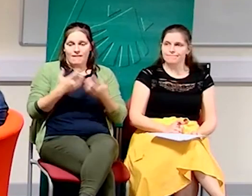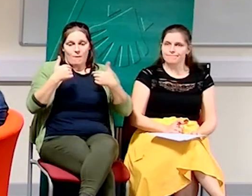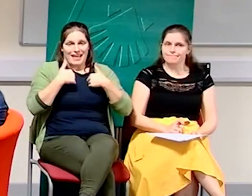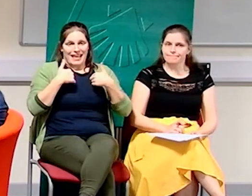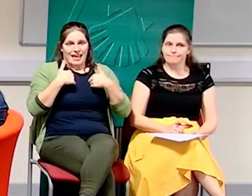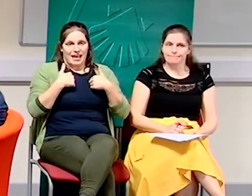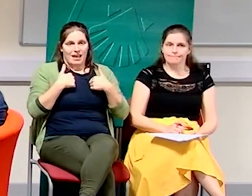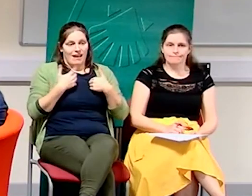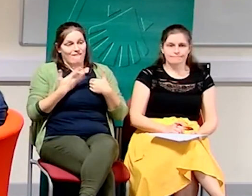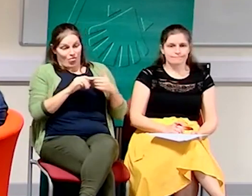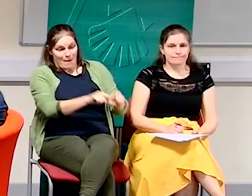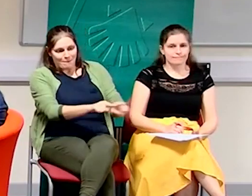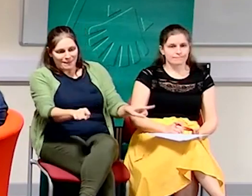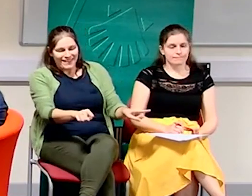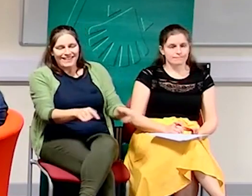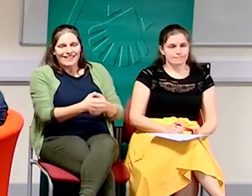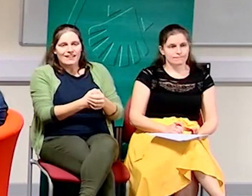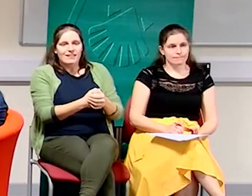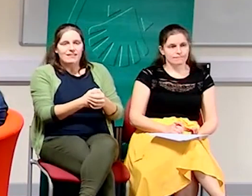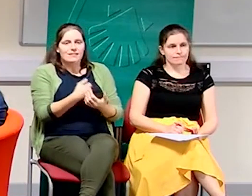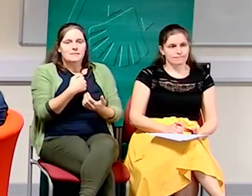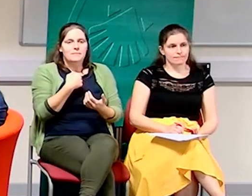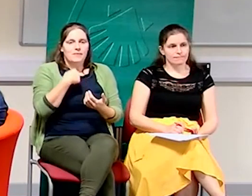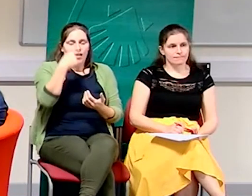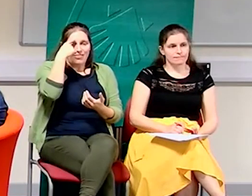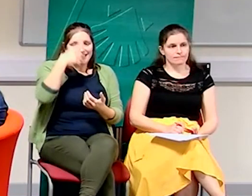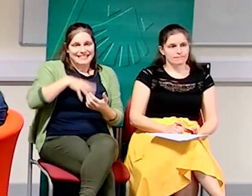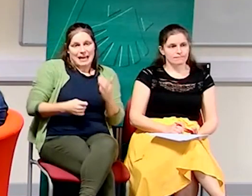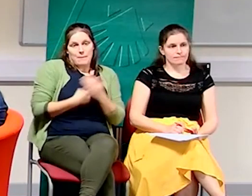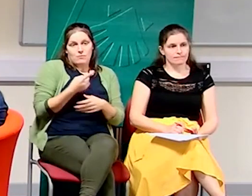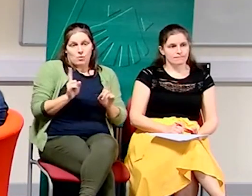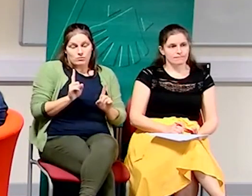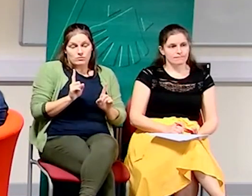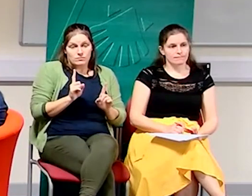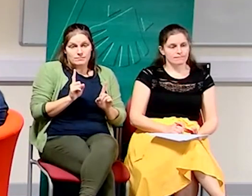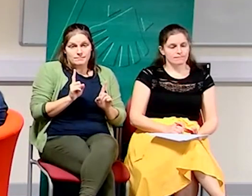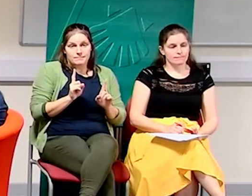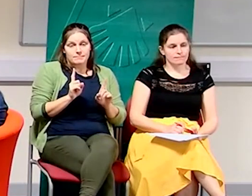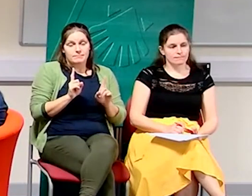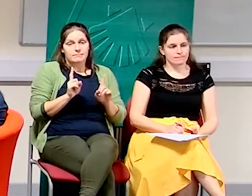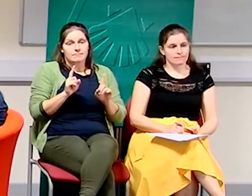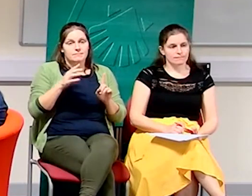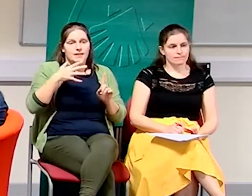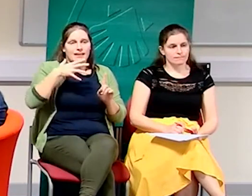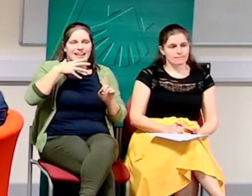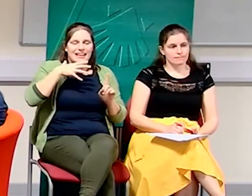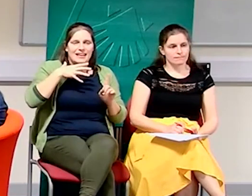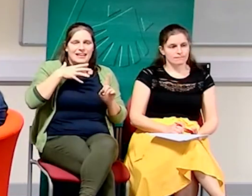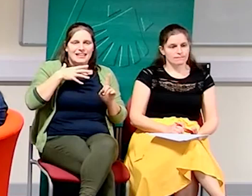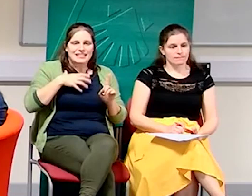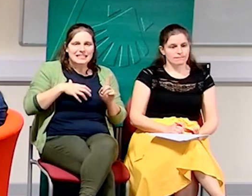and for them I think that what needs to happen is um there needs to be comprehensive training